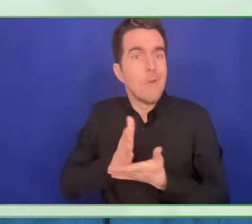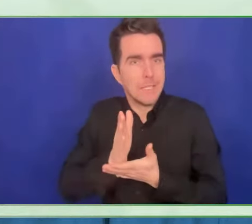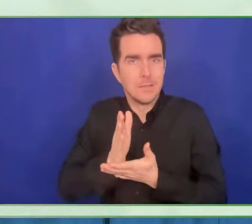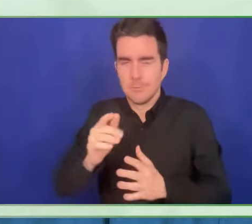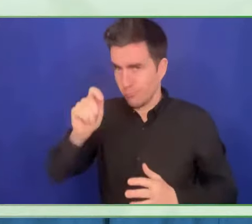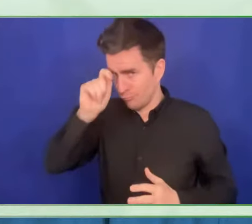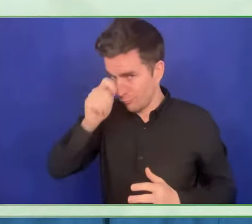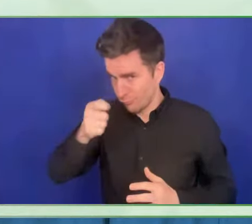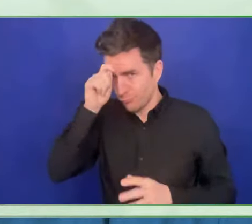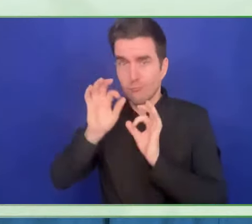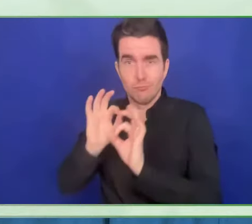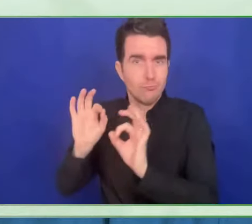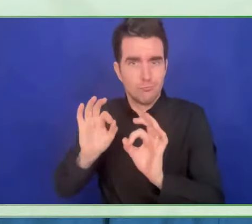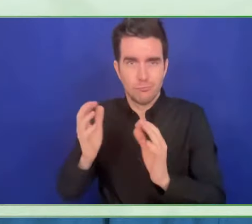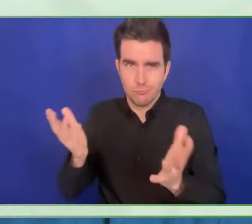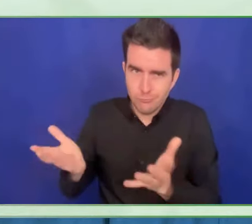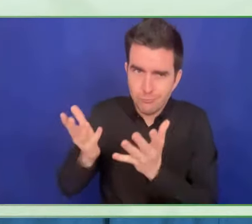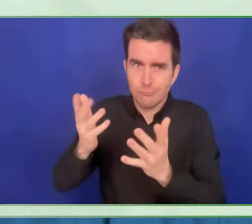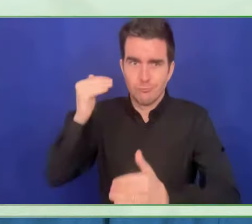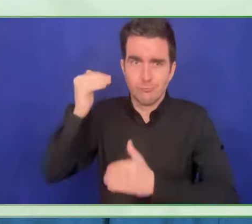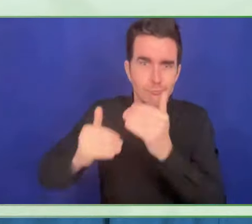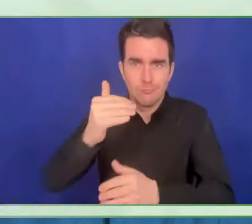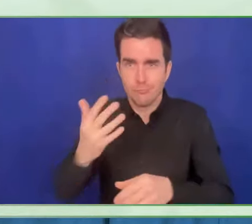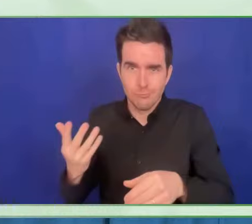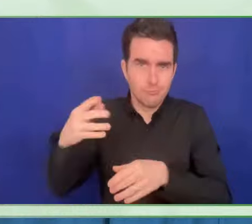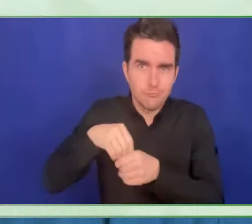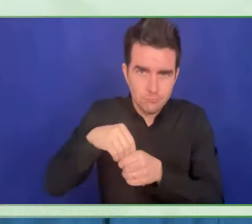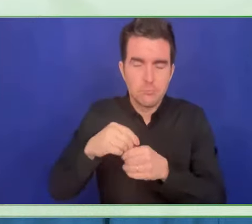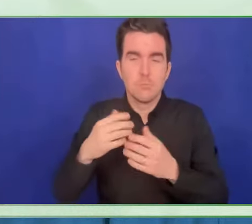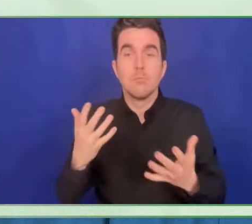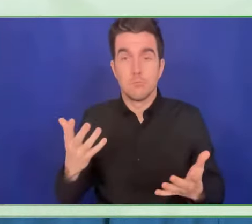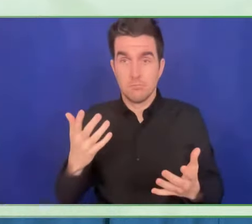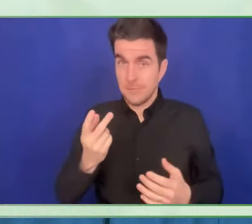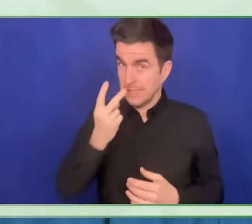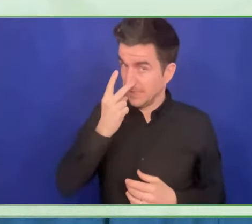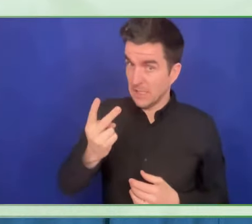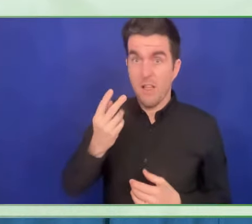our website and that we adhere to connect to the public.